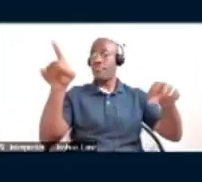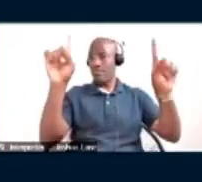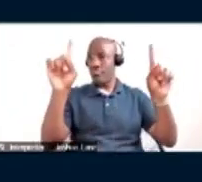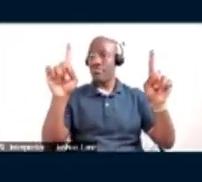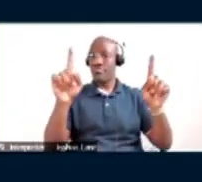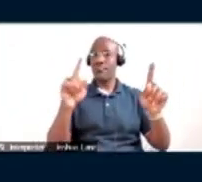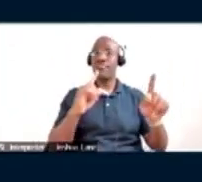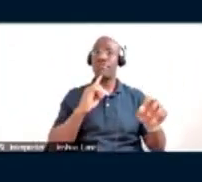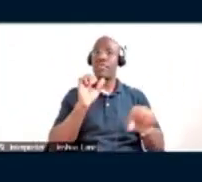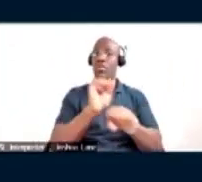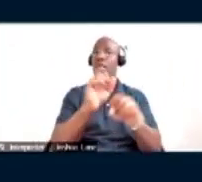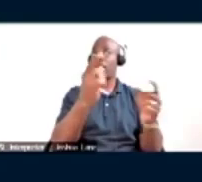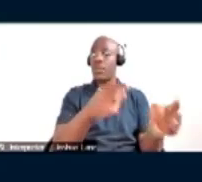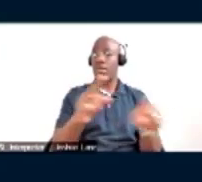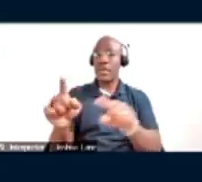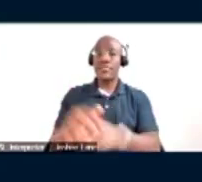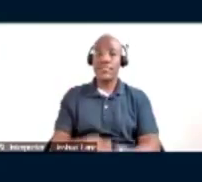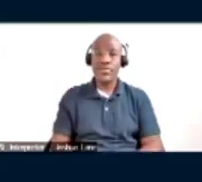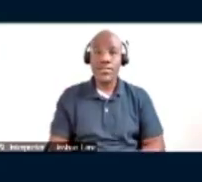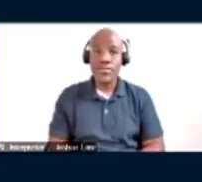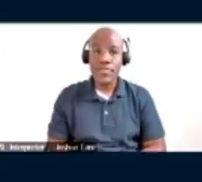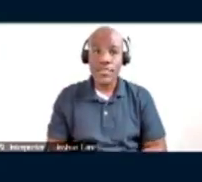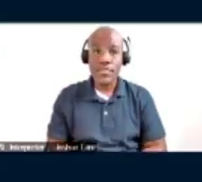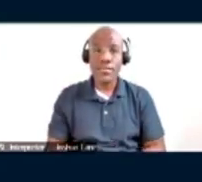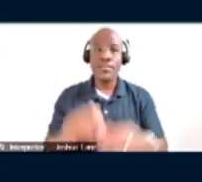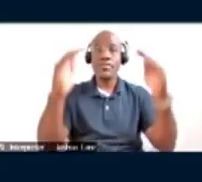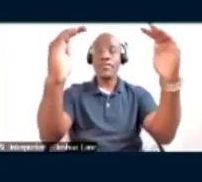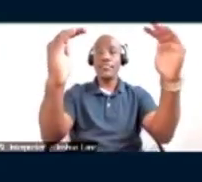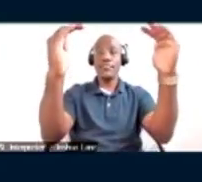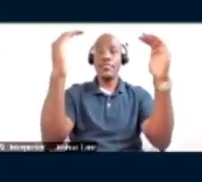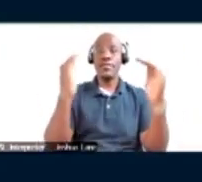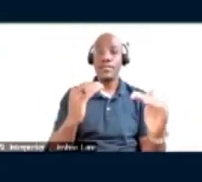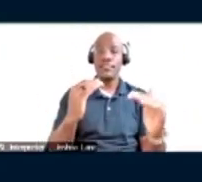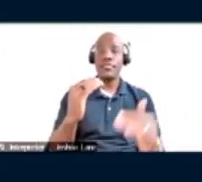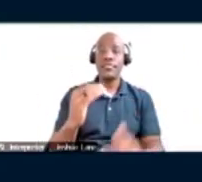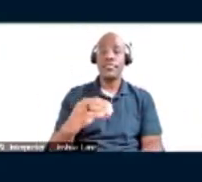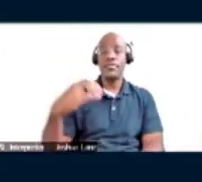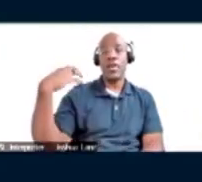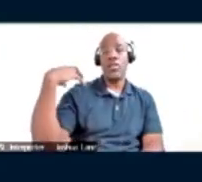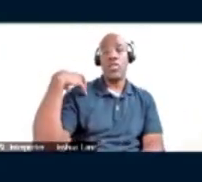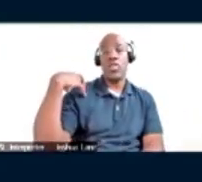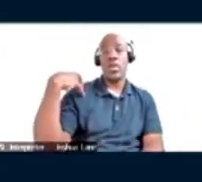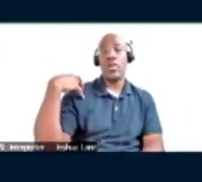Chairs have a really important role in setting the tone and the culture of study sections.